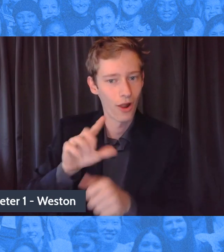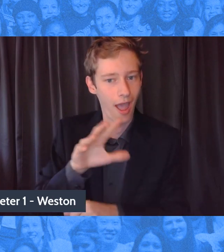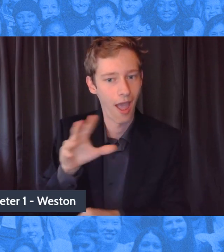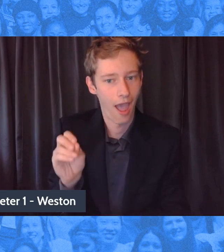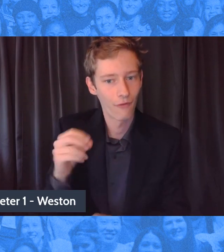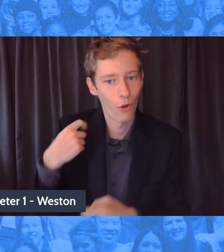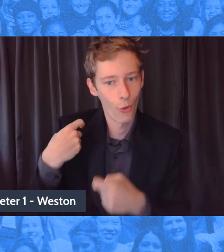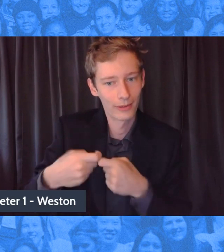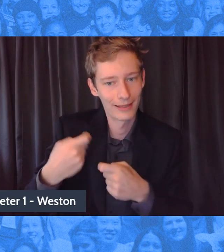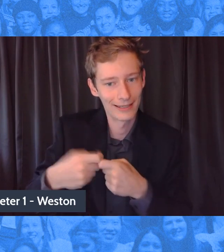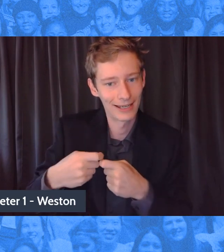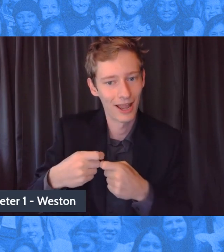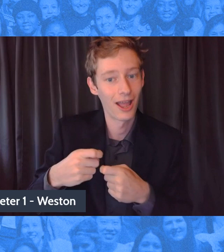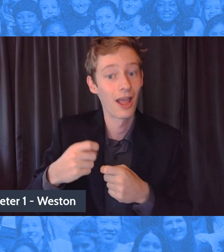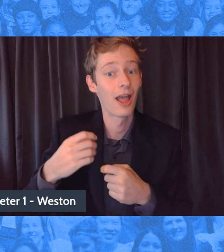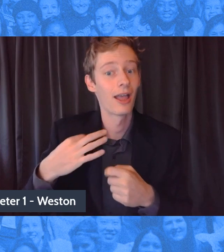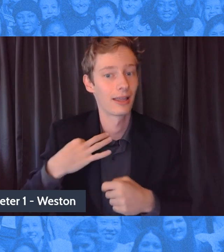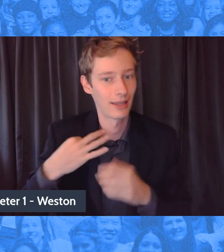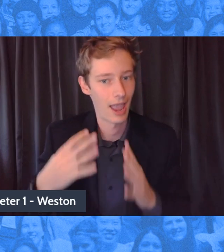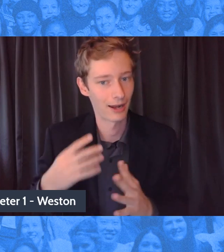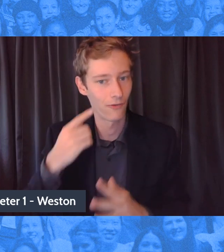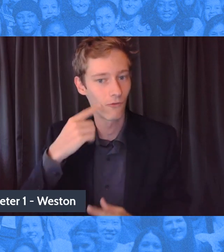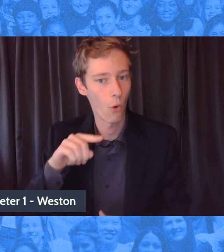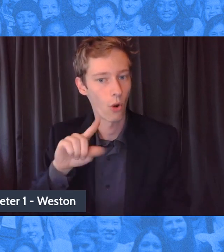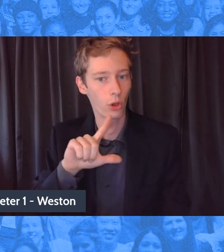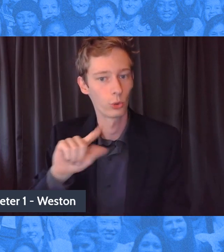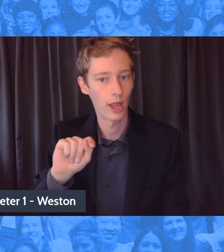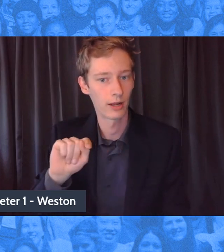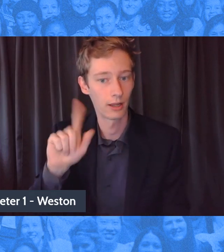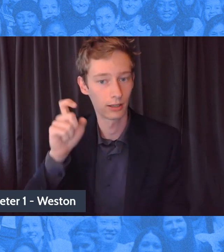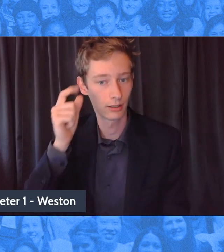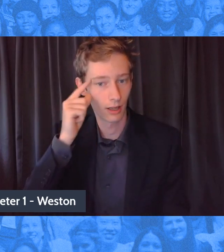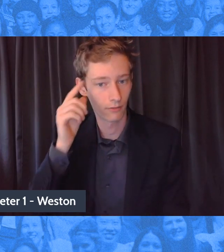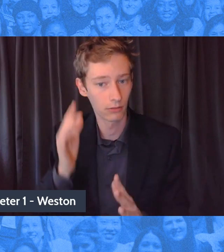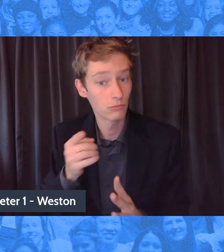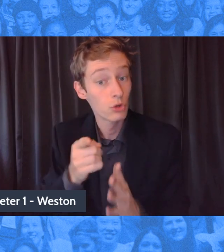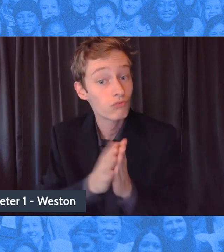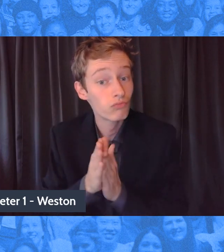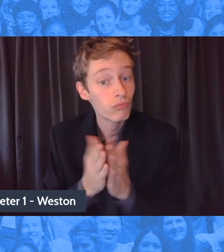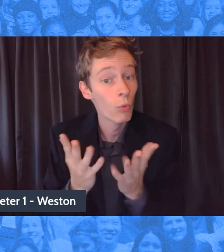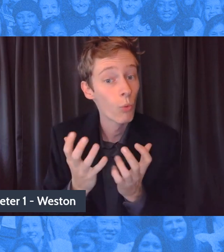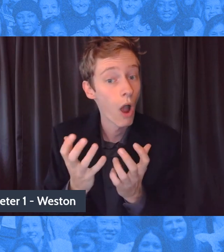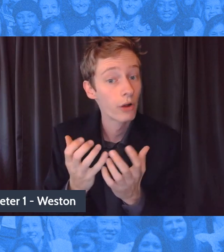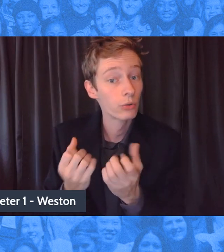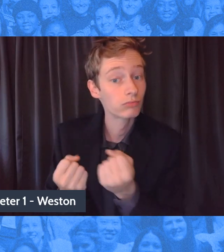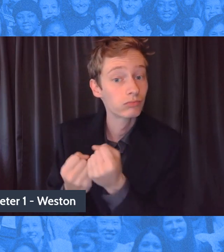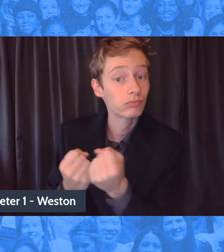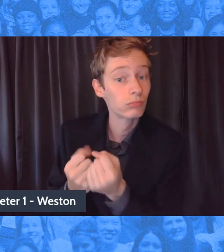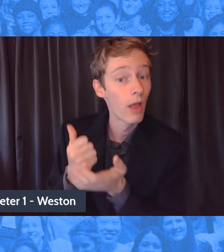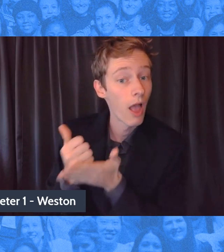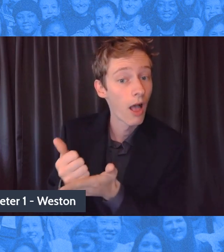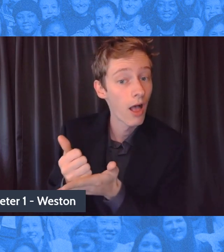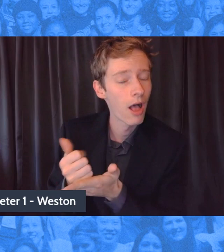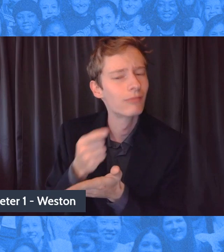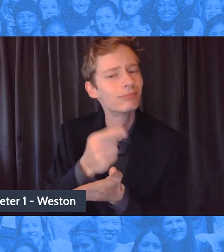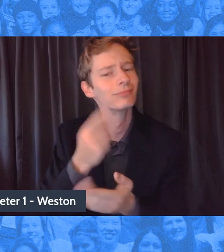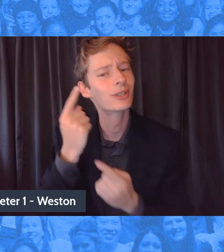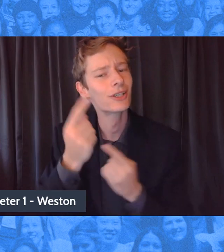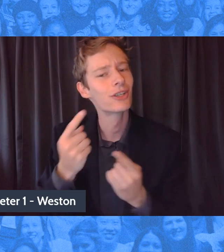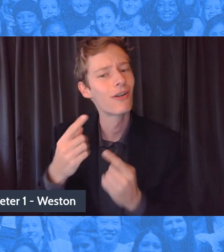and many of the other Democratic pro-choice women in Virginia, please consider volunteering for EMILY's List,